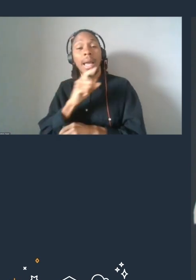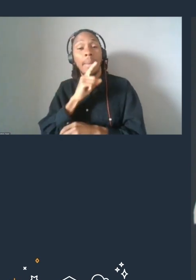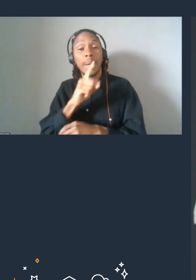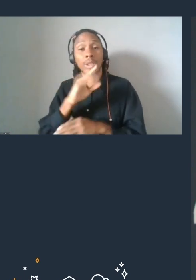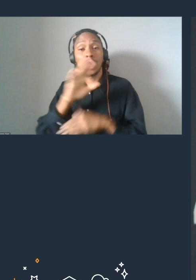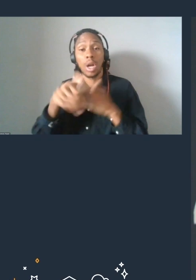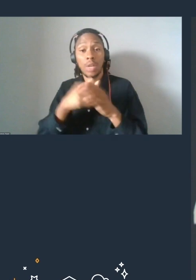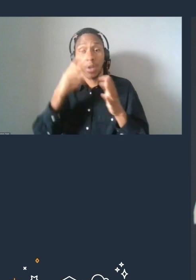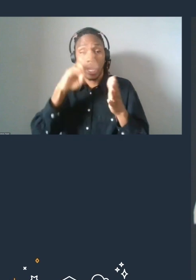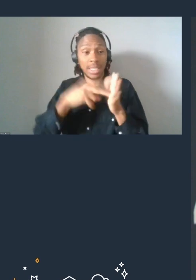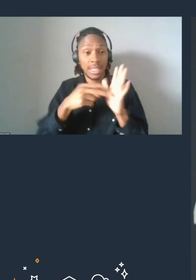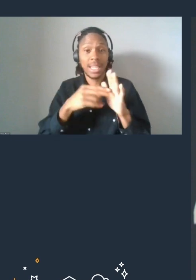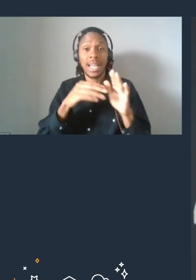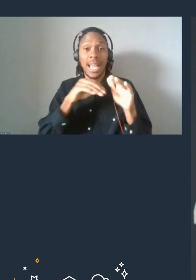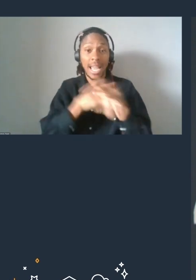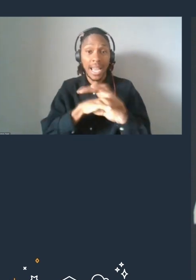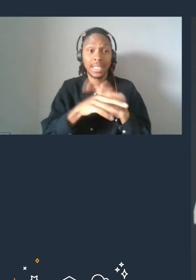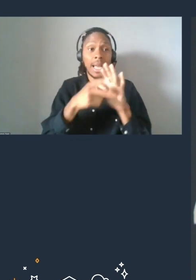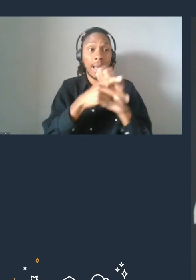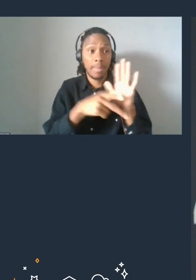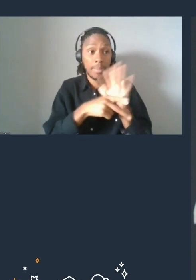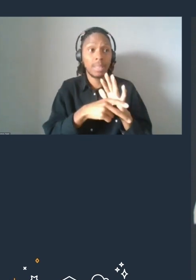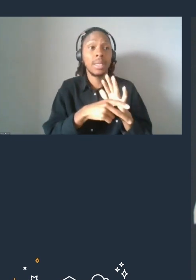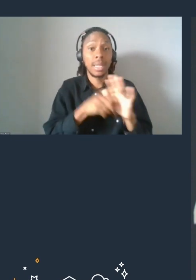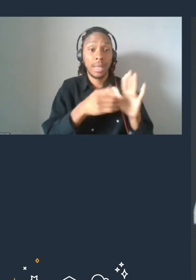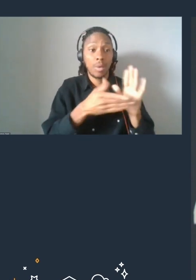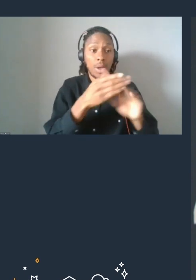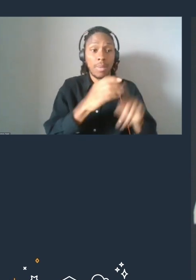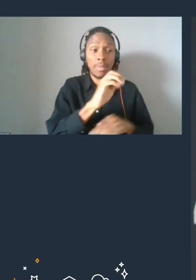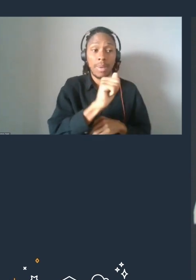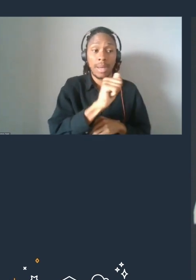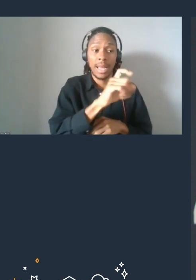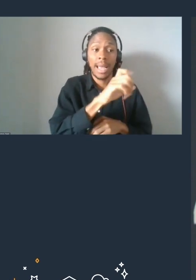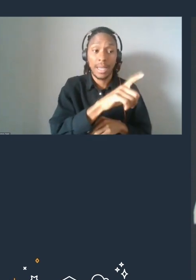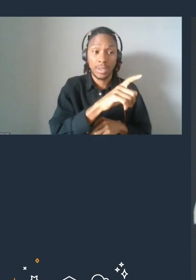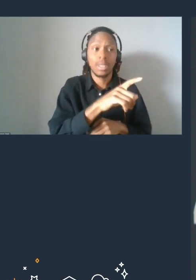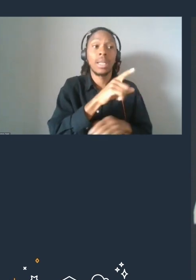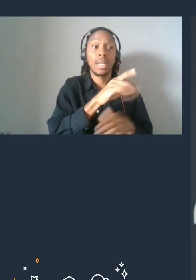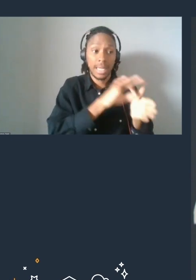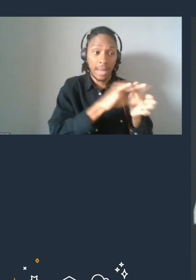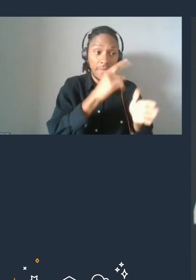policies that were being run by the ACLs are now being counted in that bucket policy.